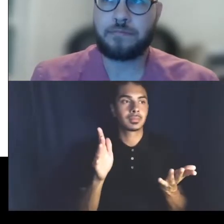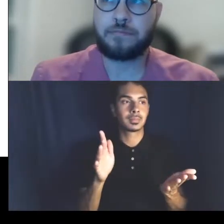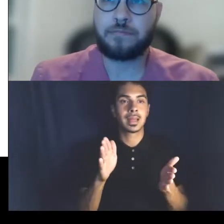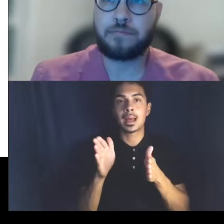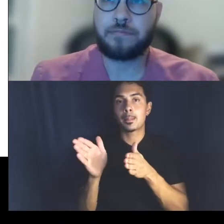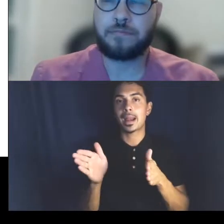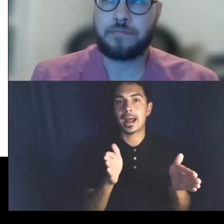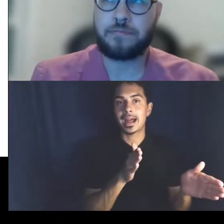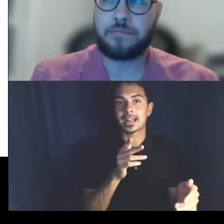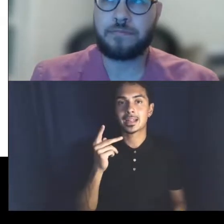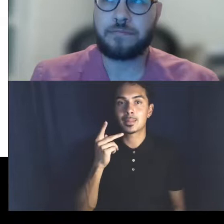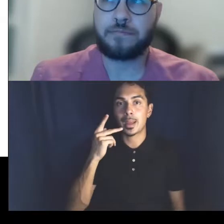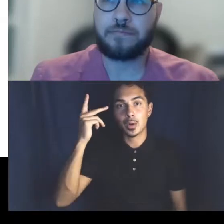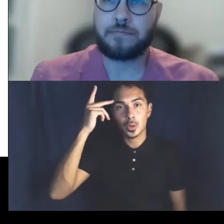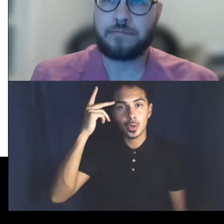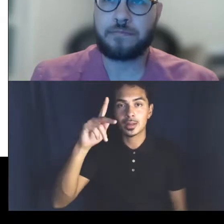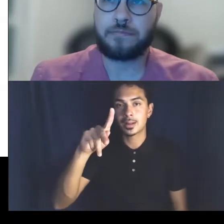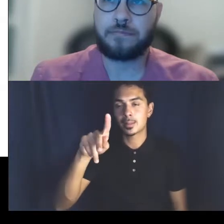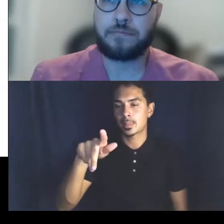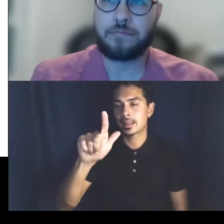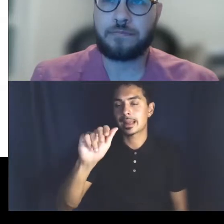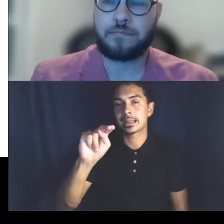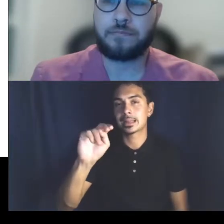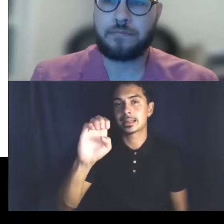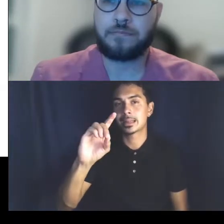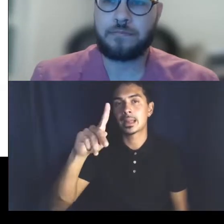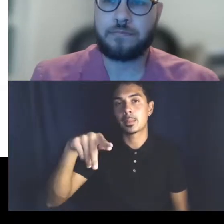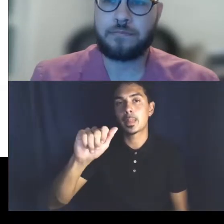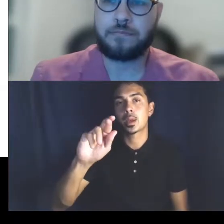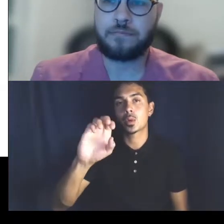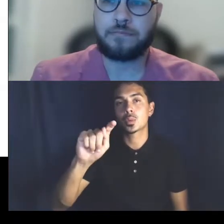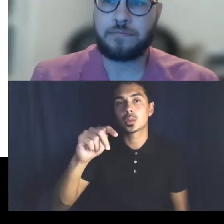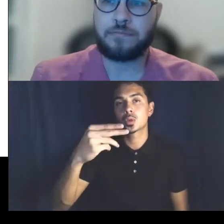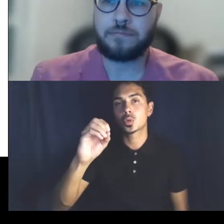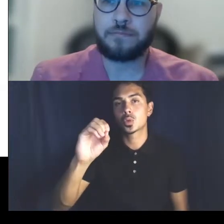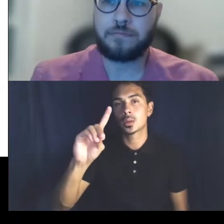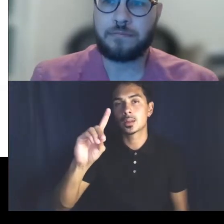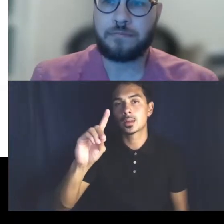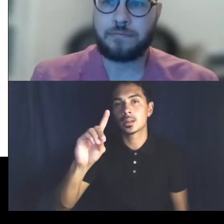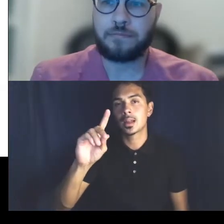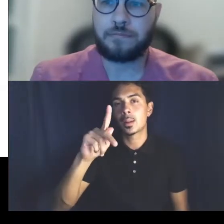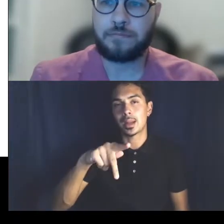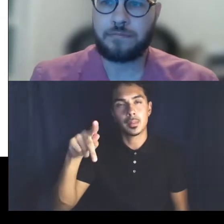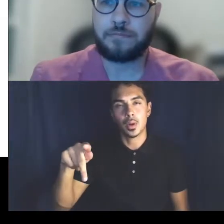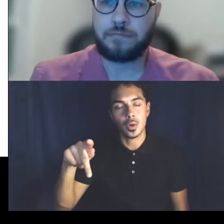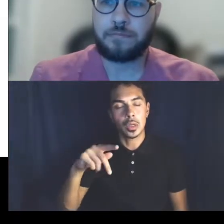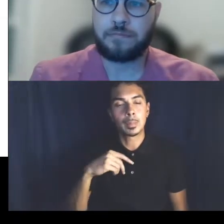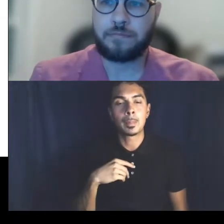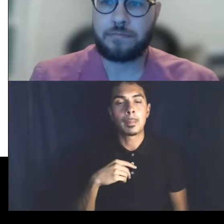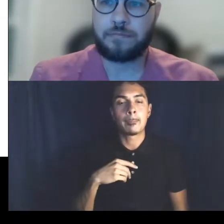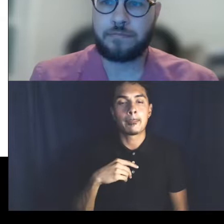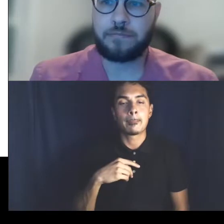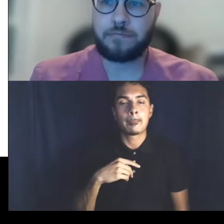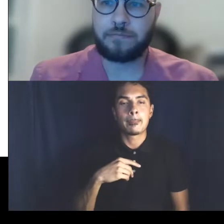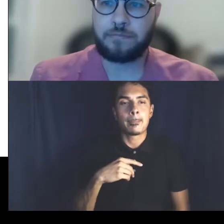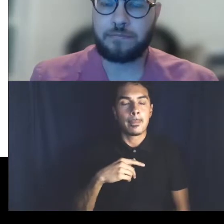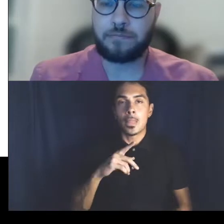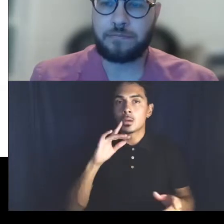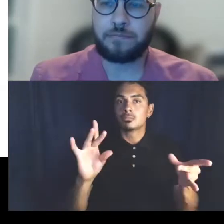or similar agencies like Planned Parenthood that kind of have that community healthcare approach